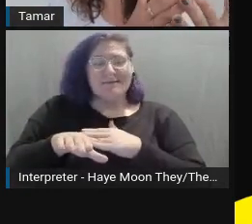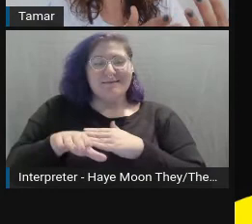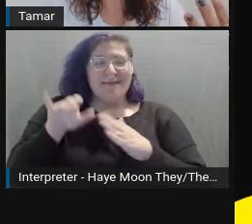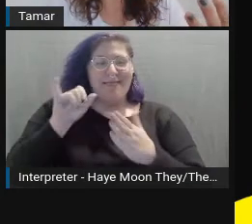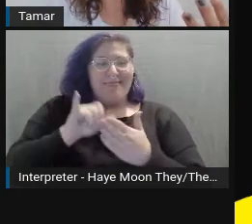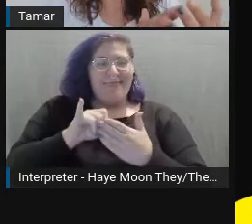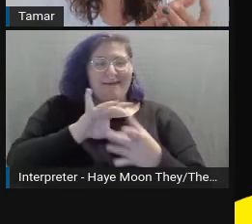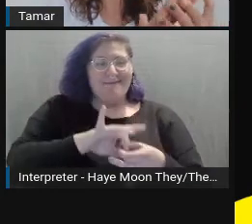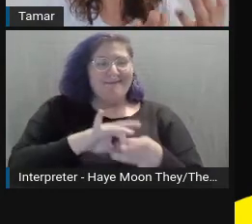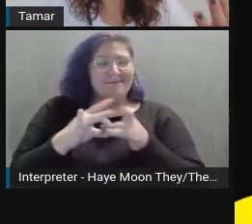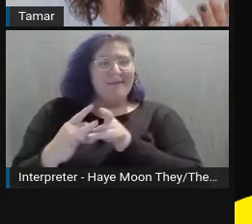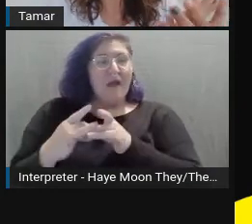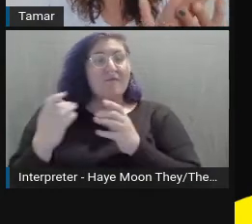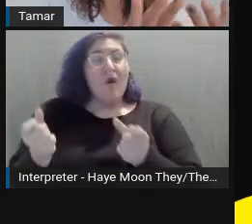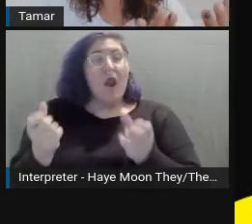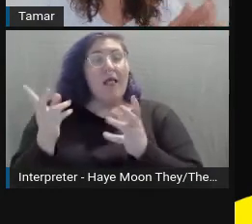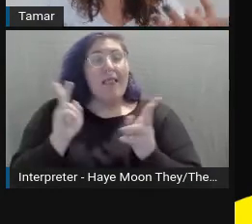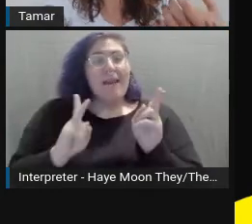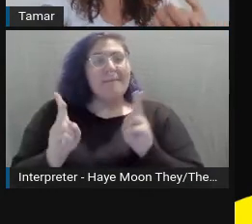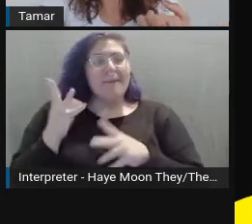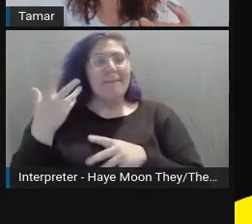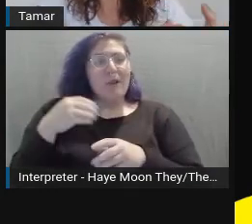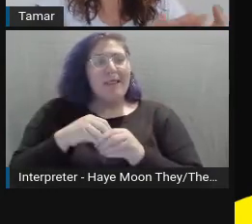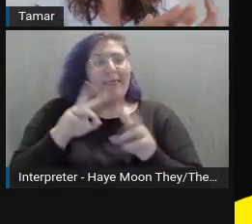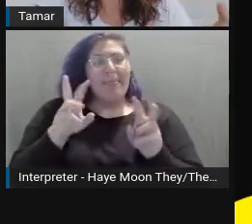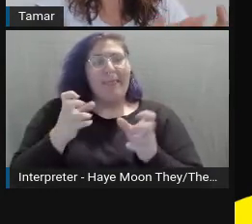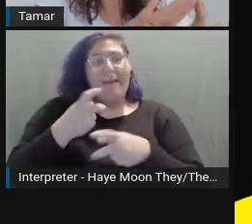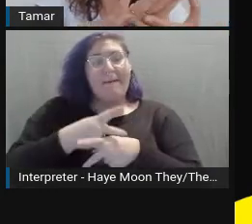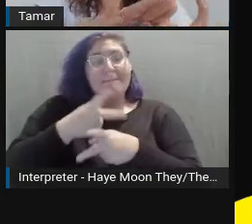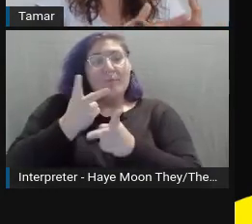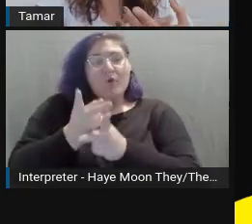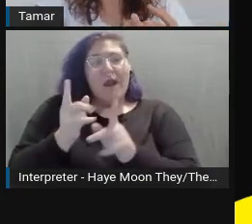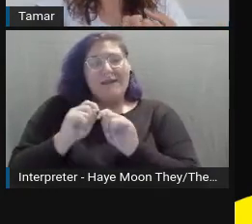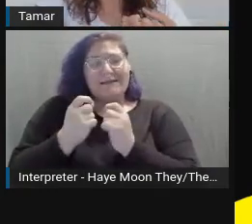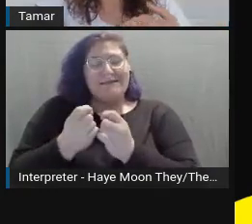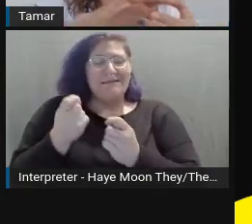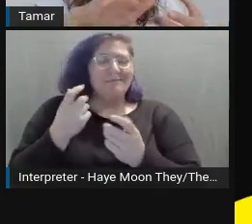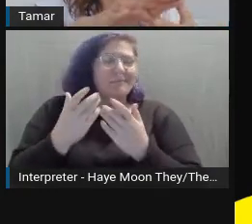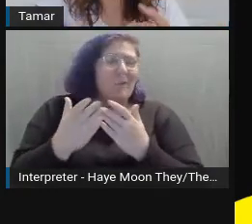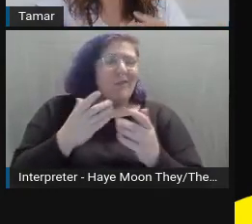in the product teams, if it's product or developers,